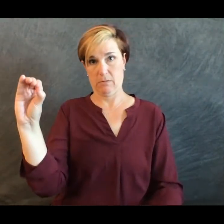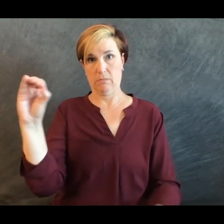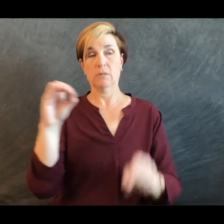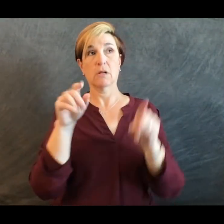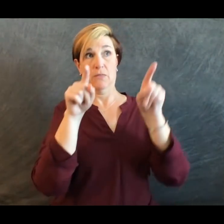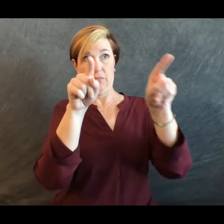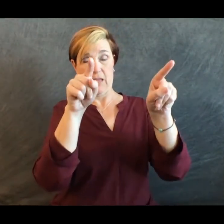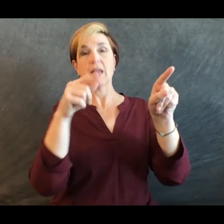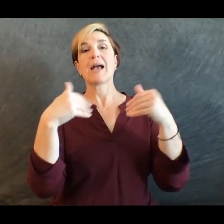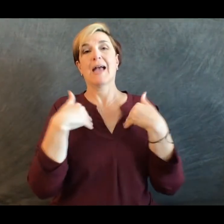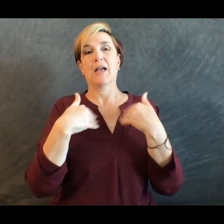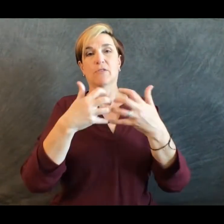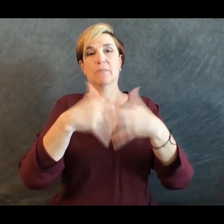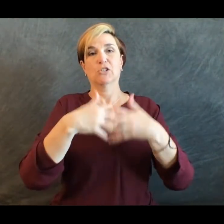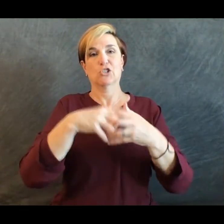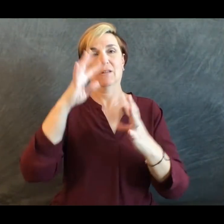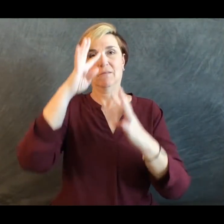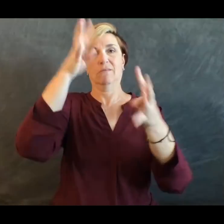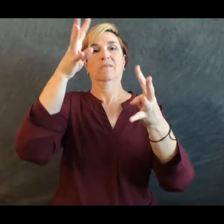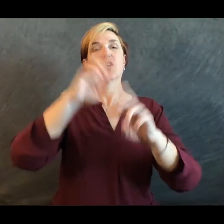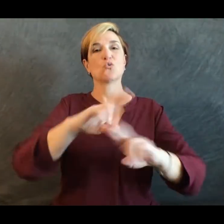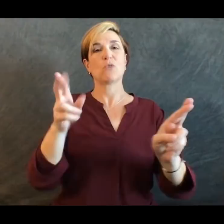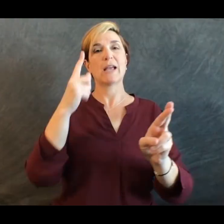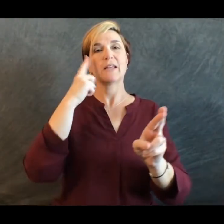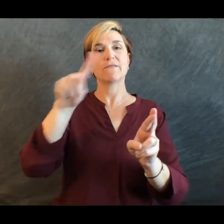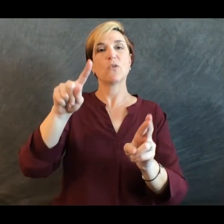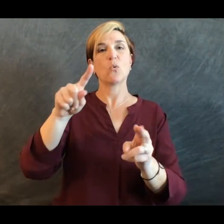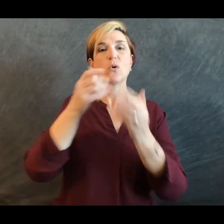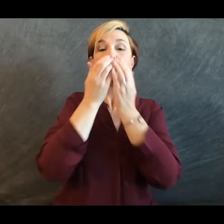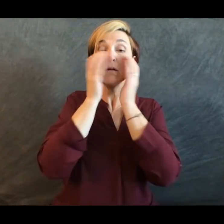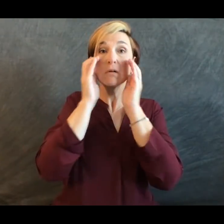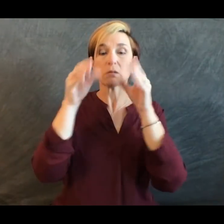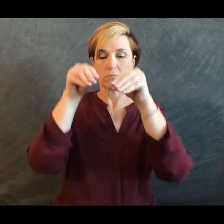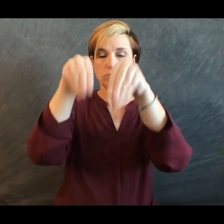sterilize in 595 masks Admiral pull-up check and FEMA are